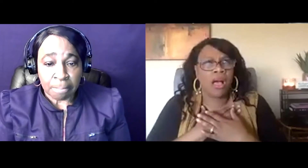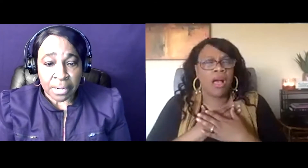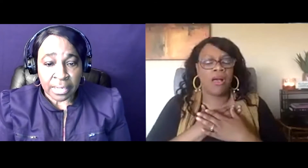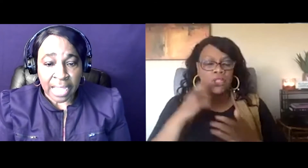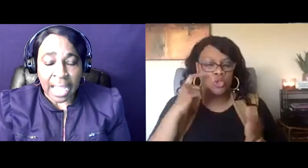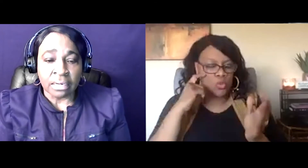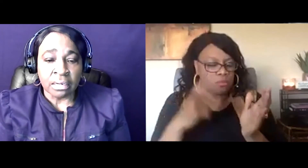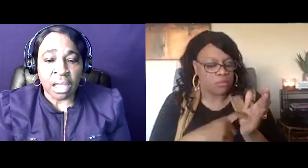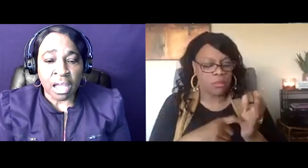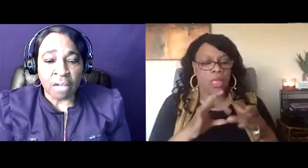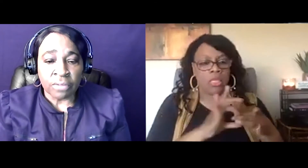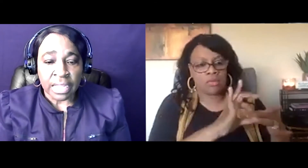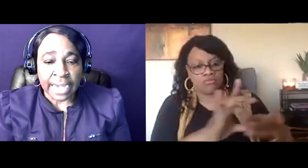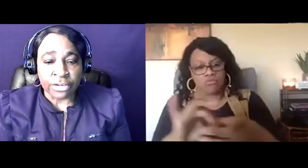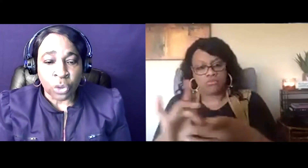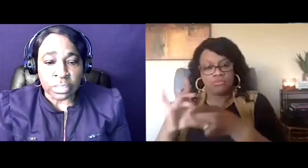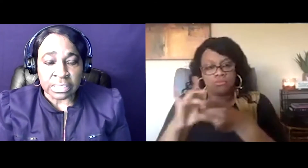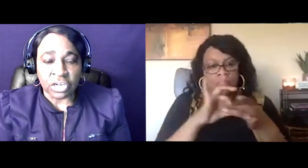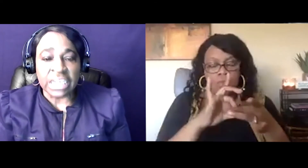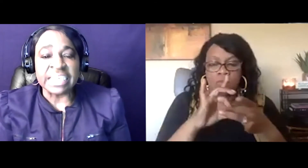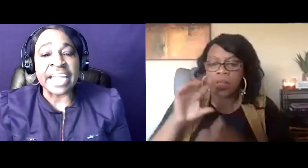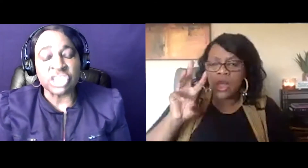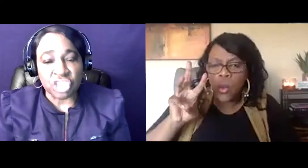but I love and I noticed the connection.